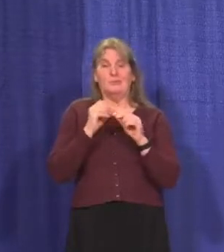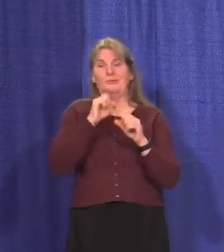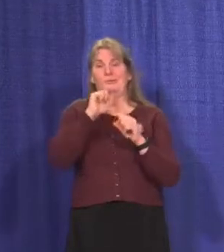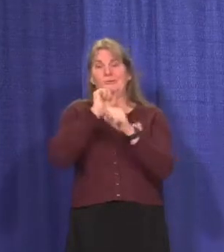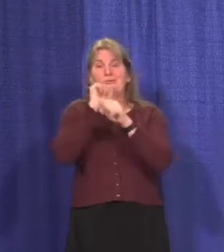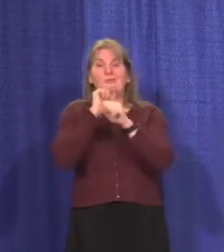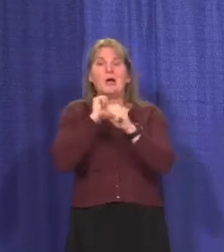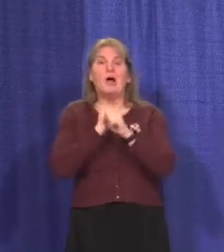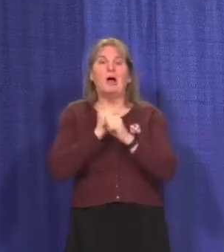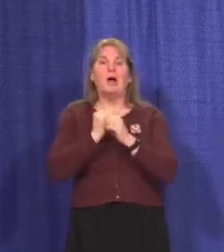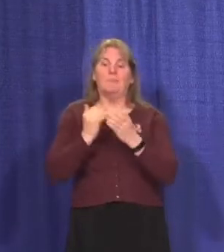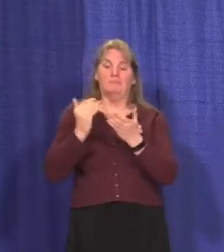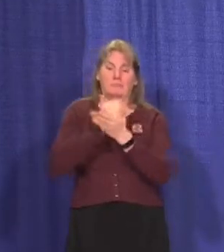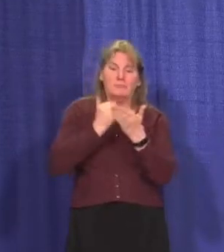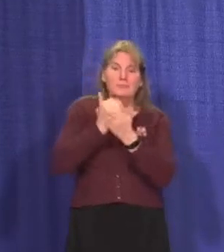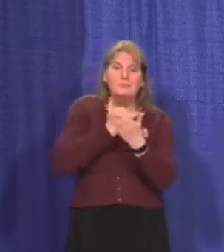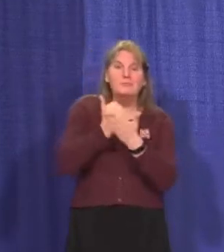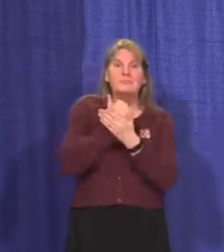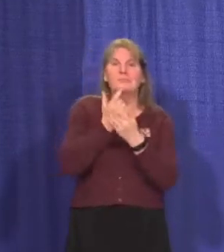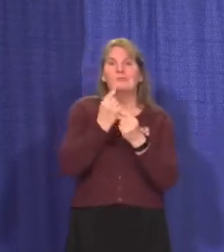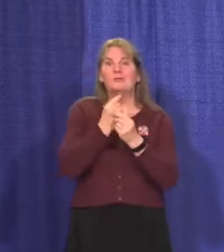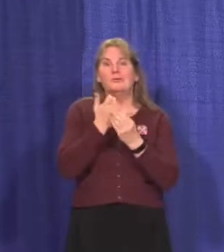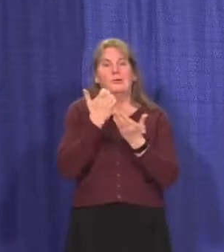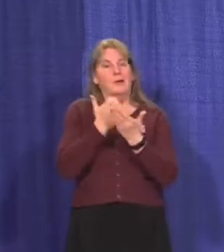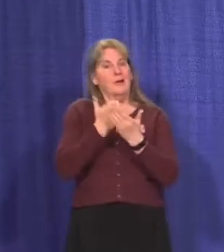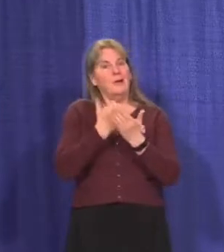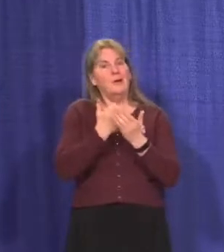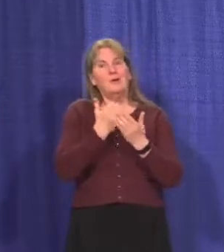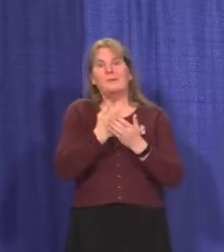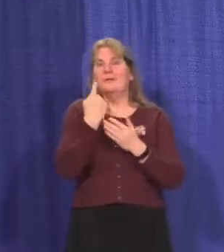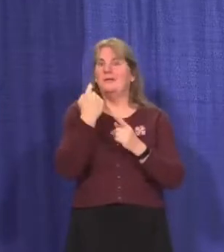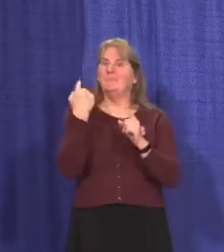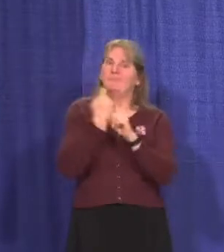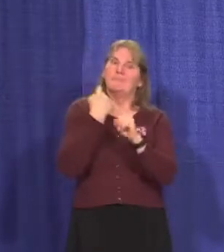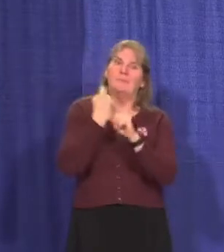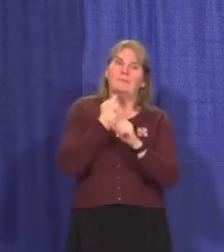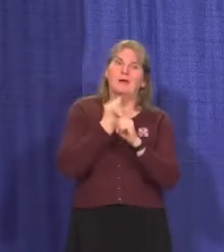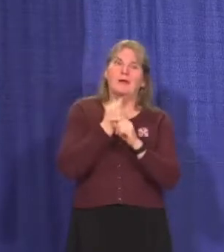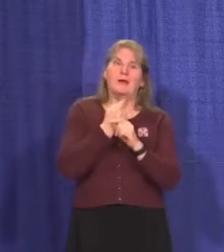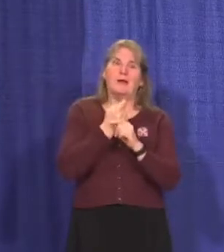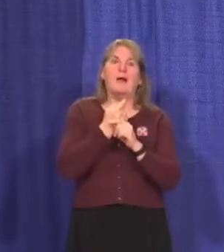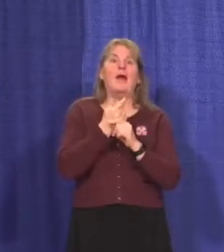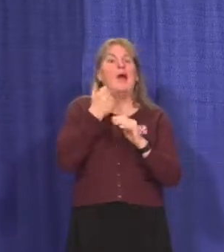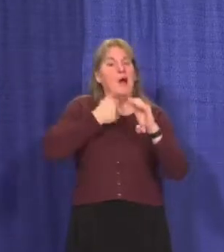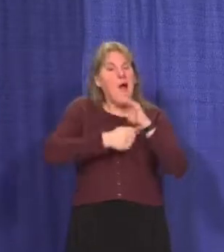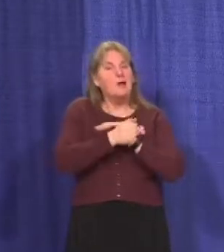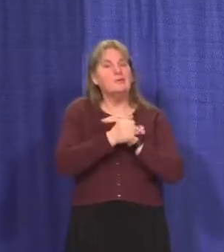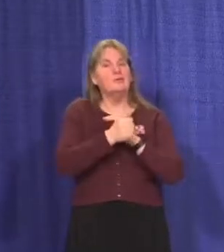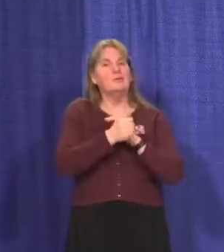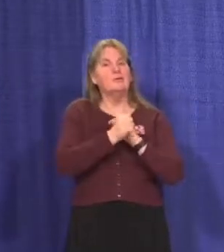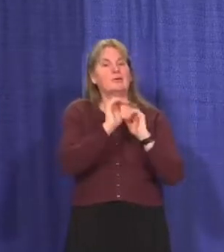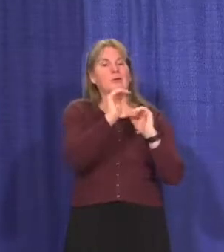living. So this is very much a balance that we need to be looking at